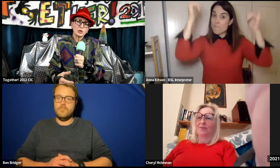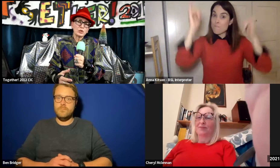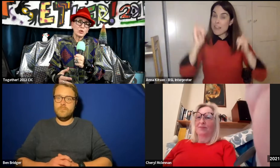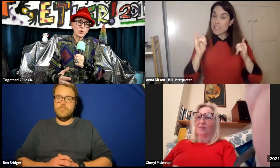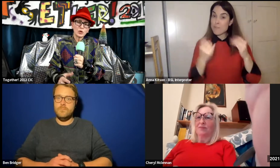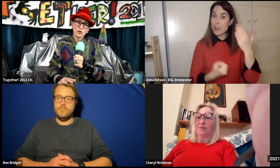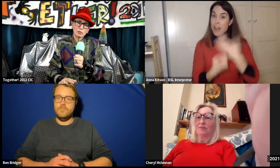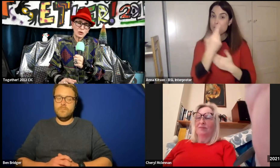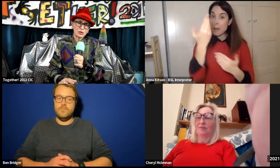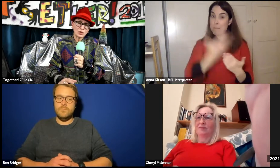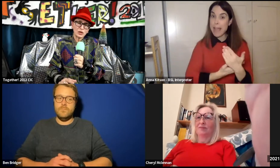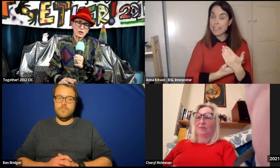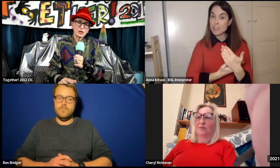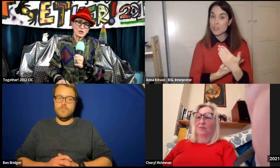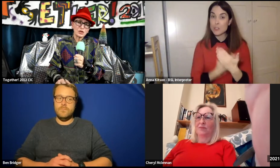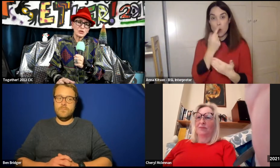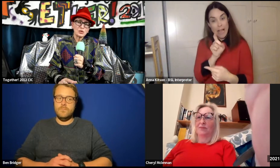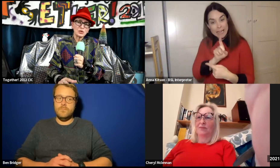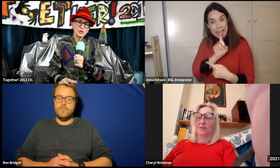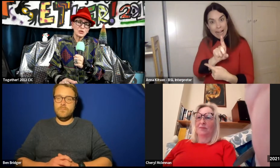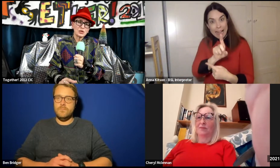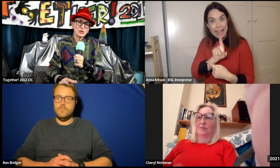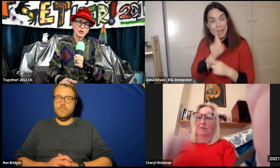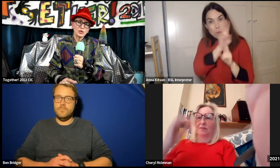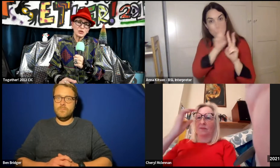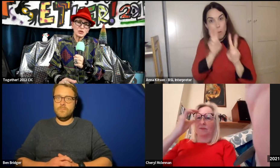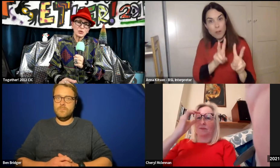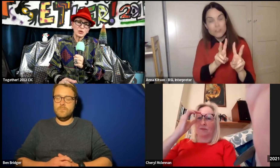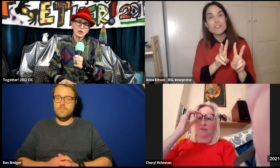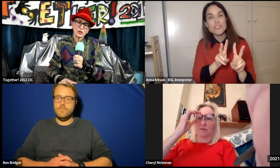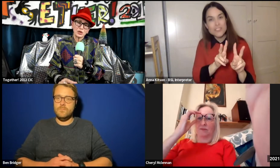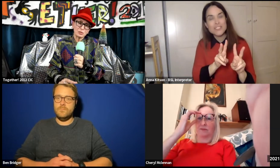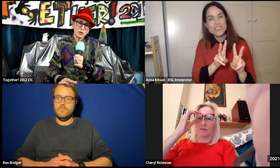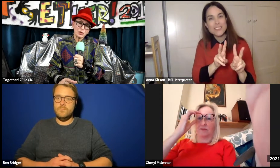with all of our passed events so you can still go and enjoy those poems.